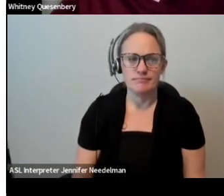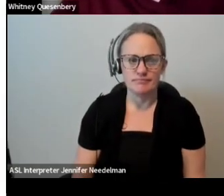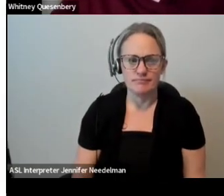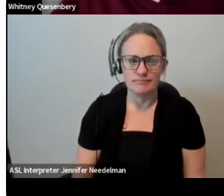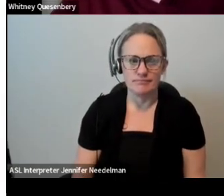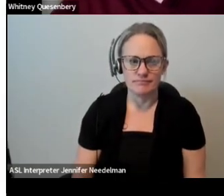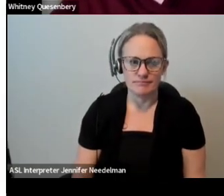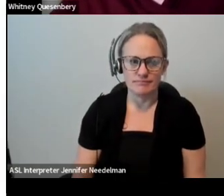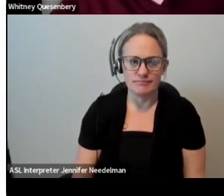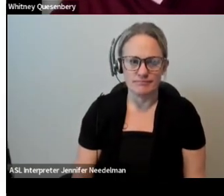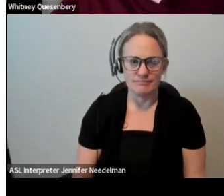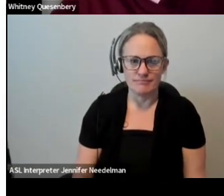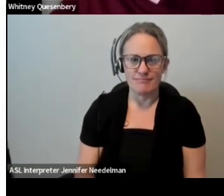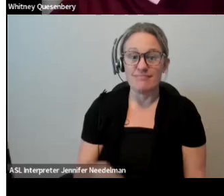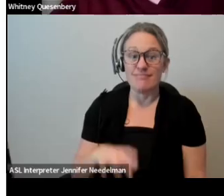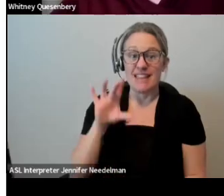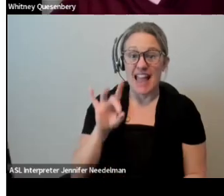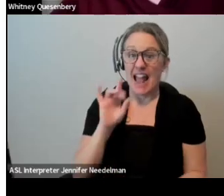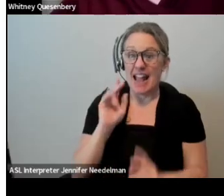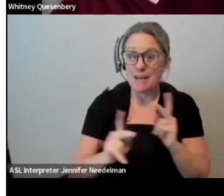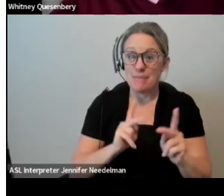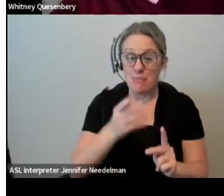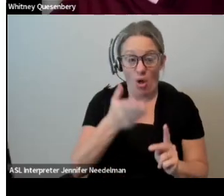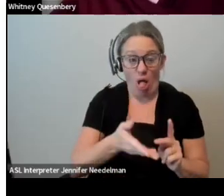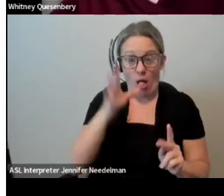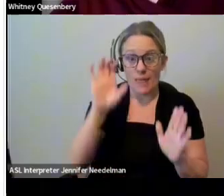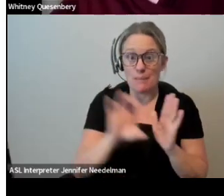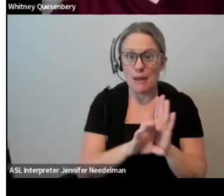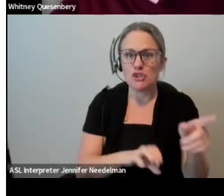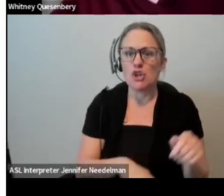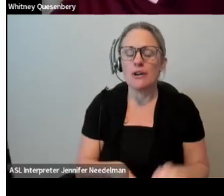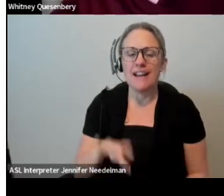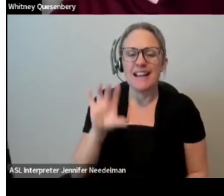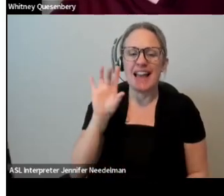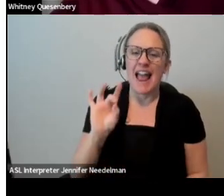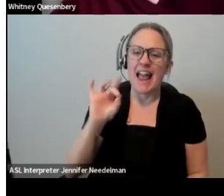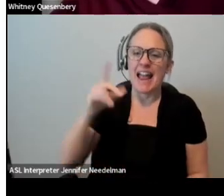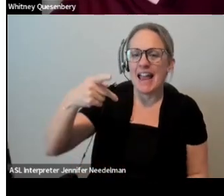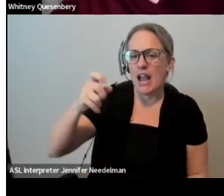There's eight people represented on this slide, and they are the eight personas we wrote for